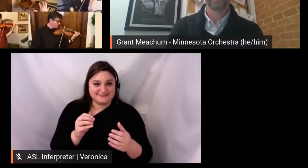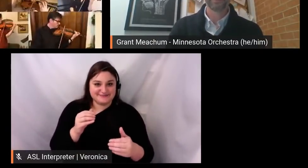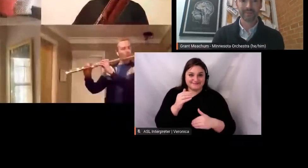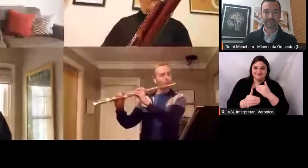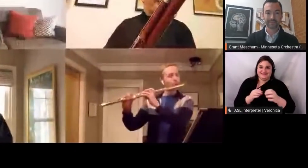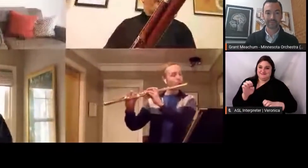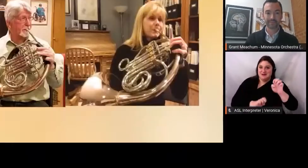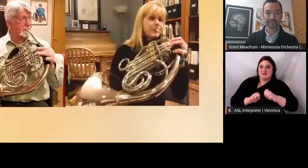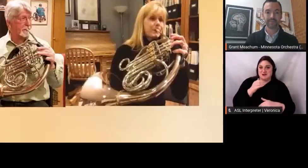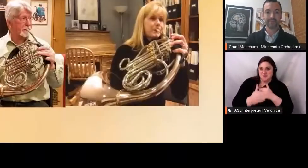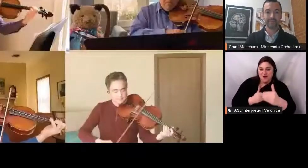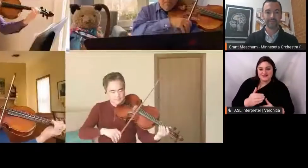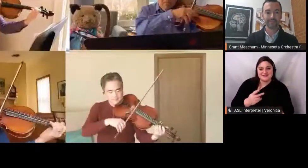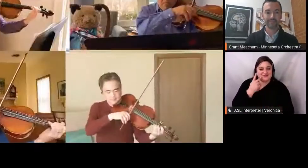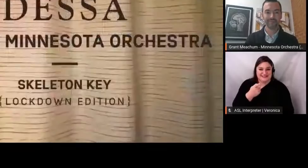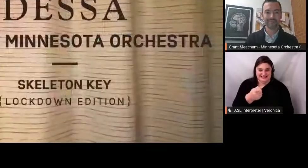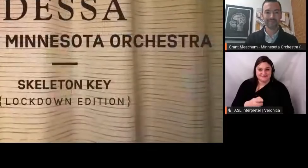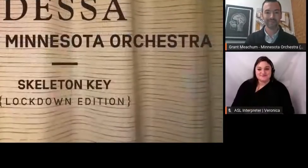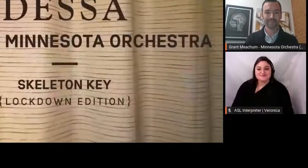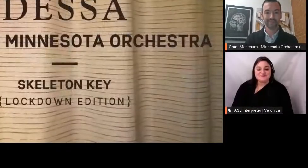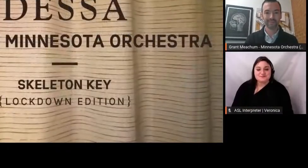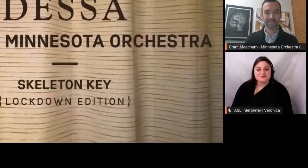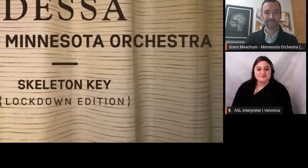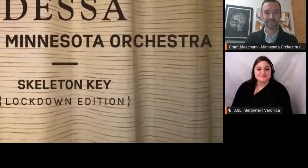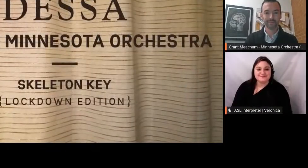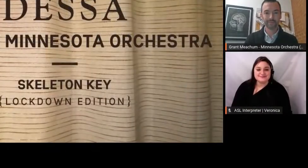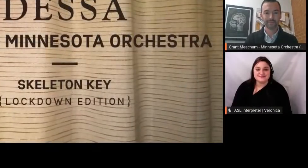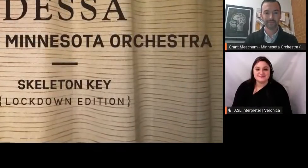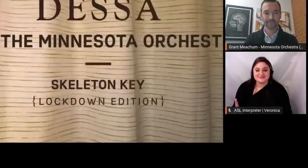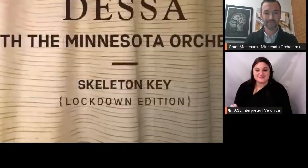(booming orchestra)